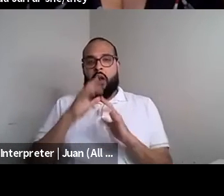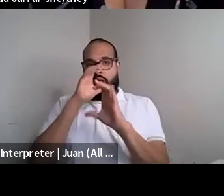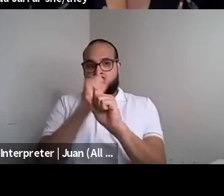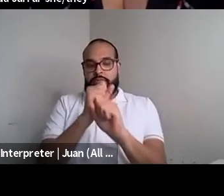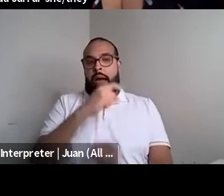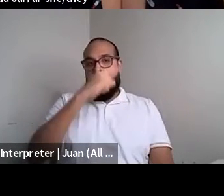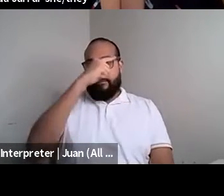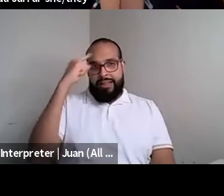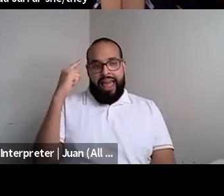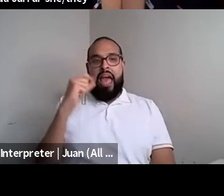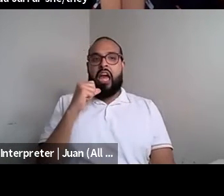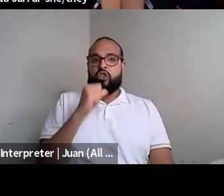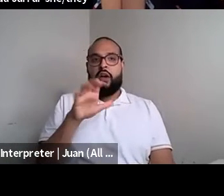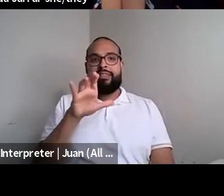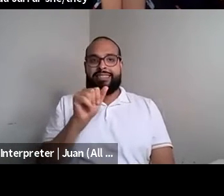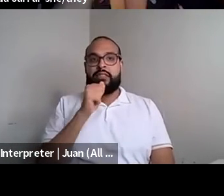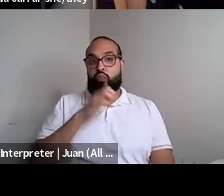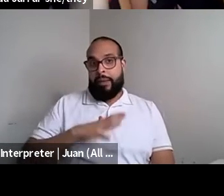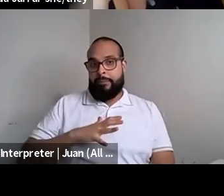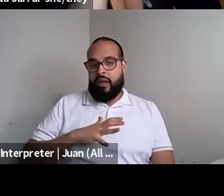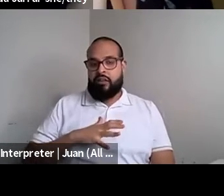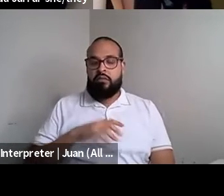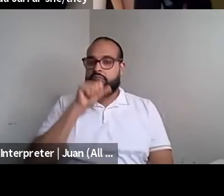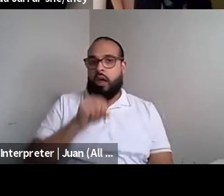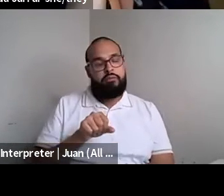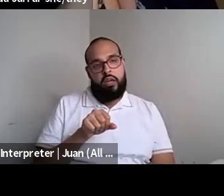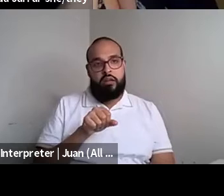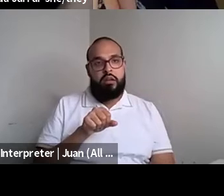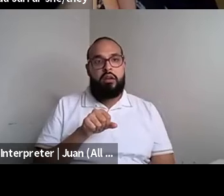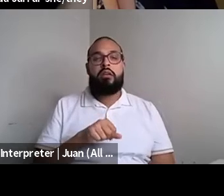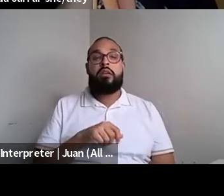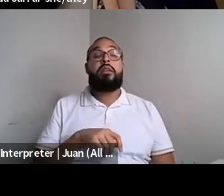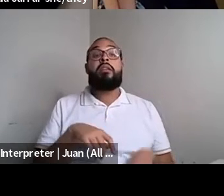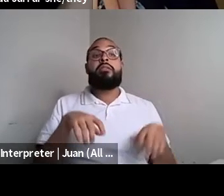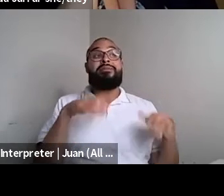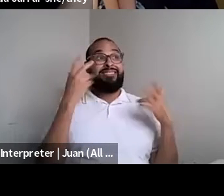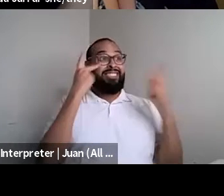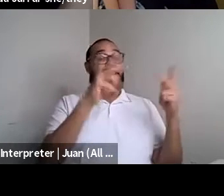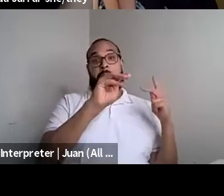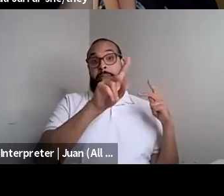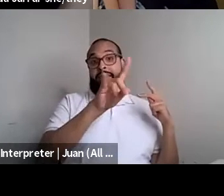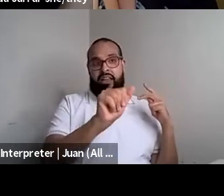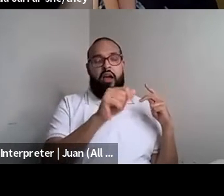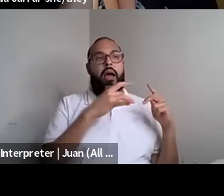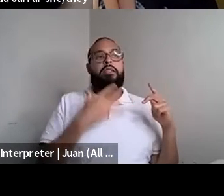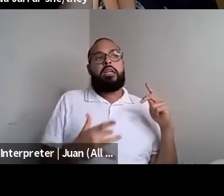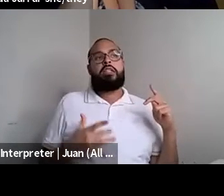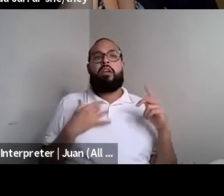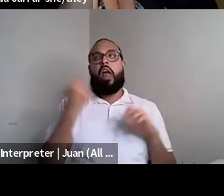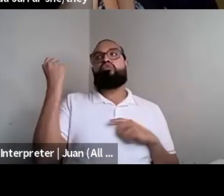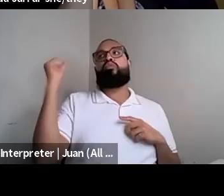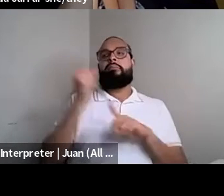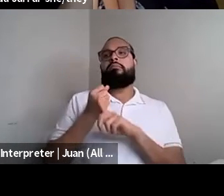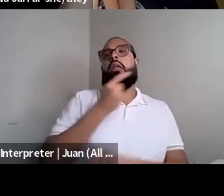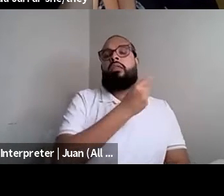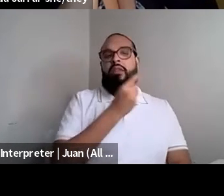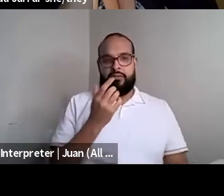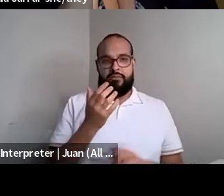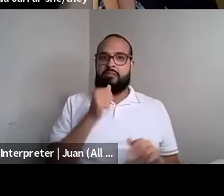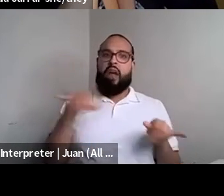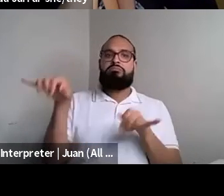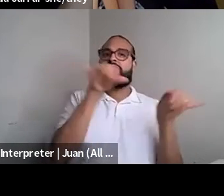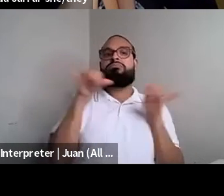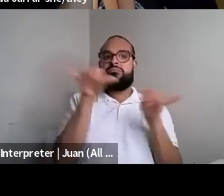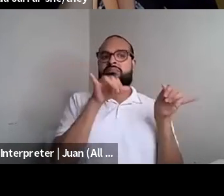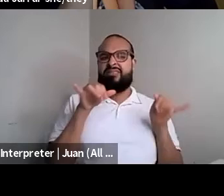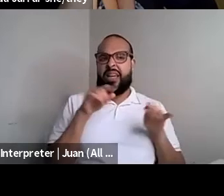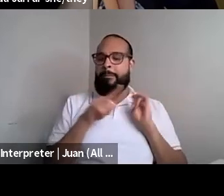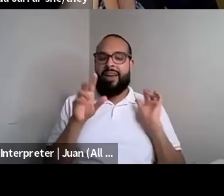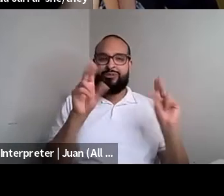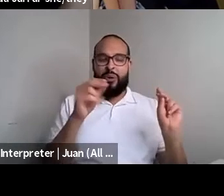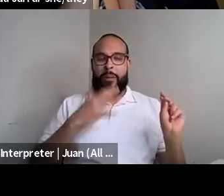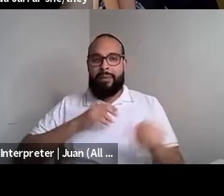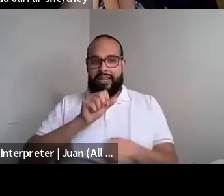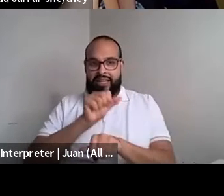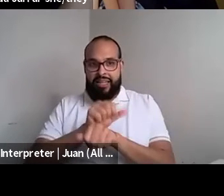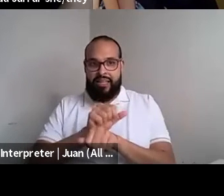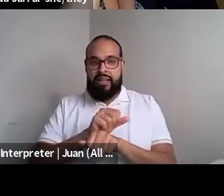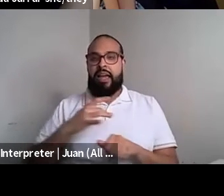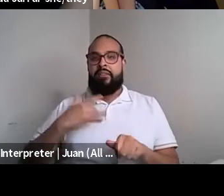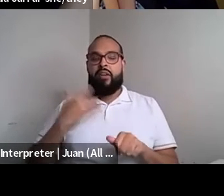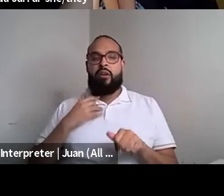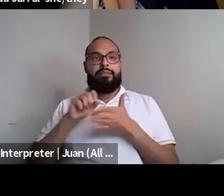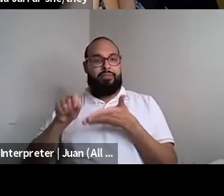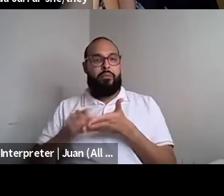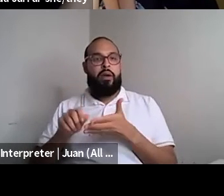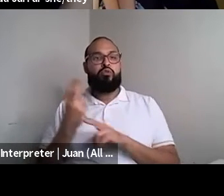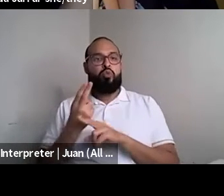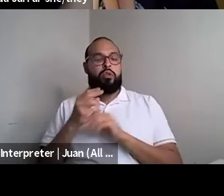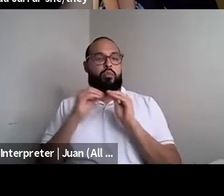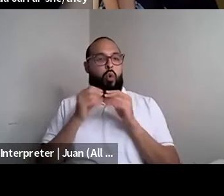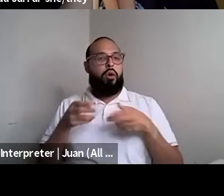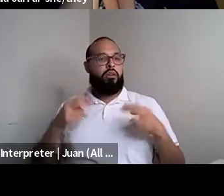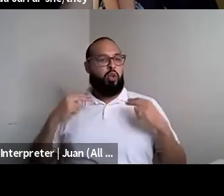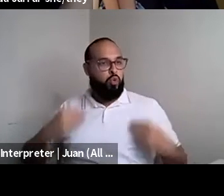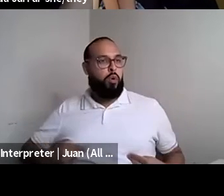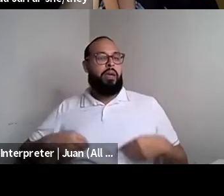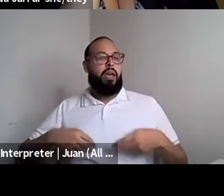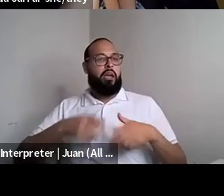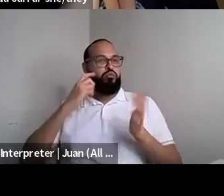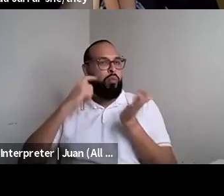Kokumo: Typically when I am you picked it in the media sexually isn't a deviant way. But when I create work in a two man. It's like in a main way in a political way we're all of my desire, it's not